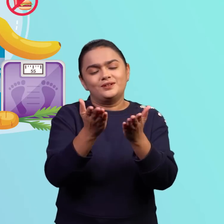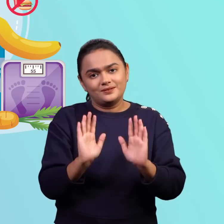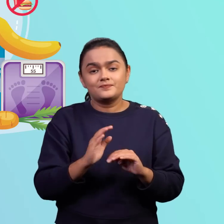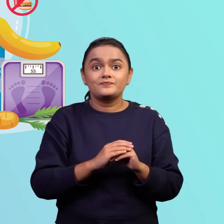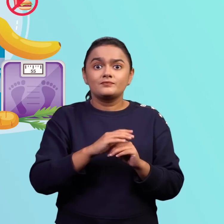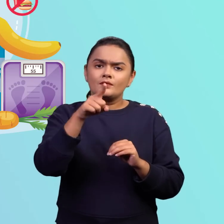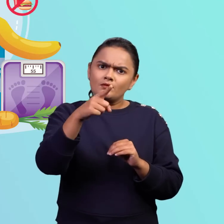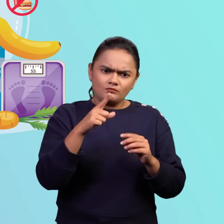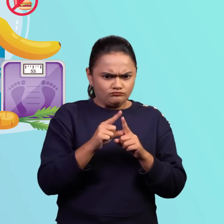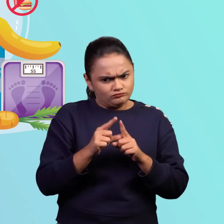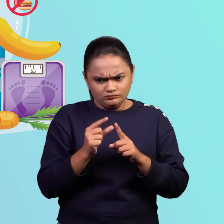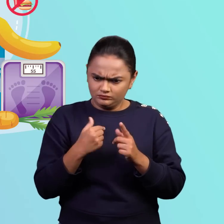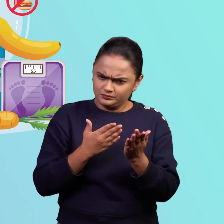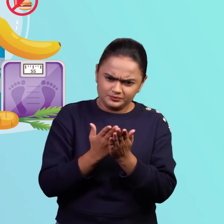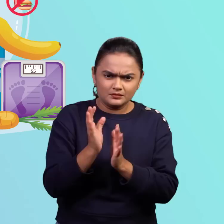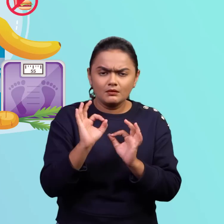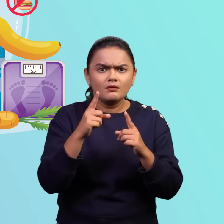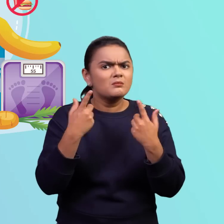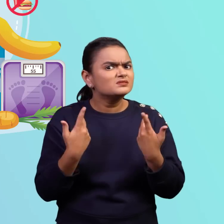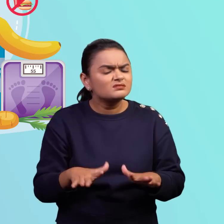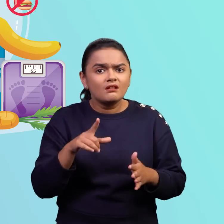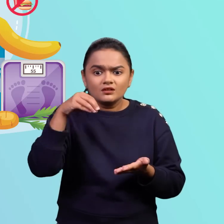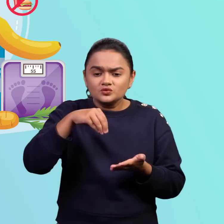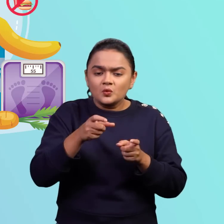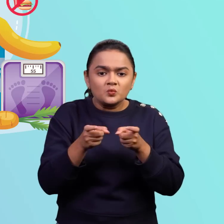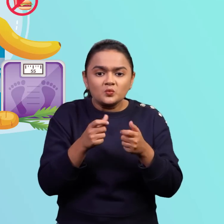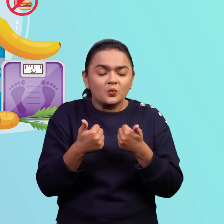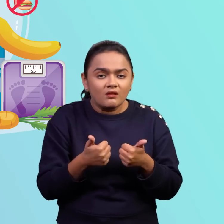If your sugar level remains uncontrolled despite following all this,